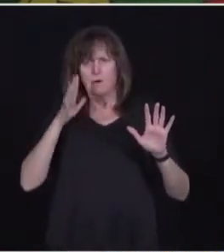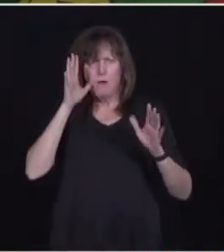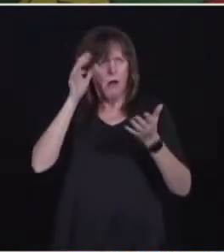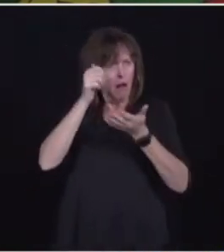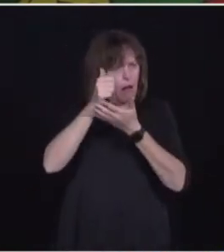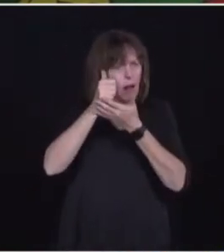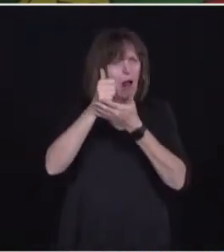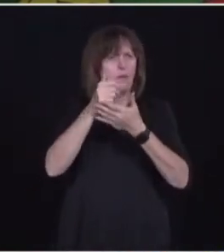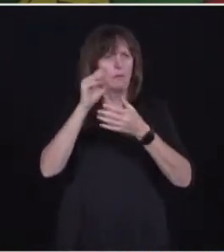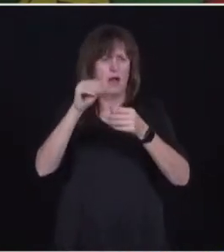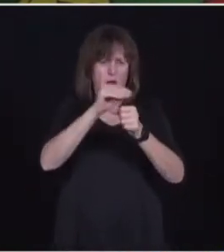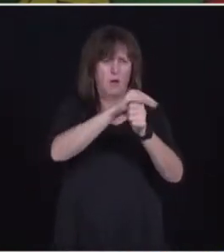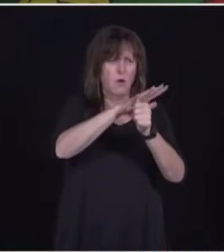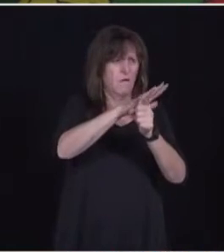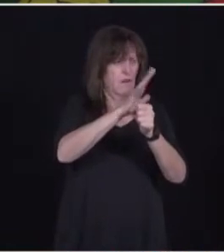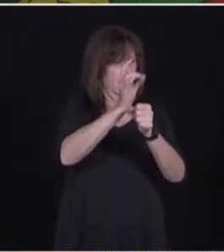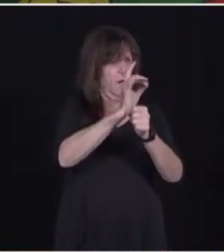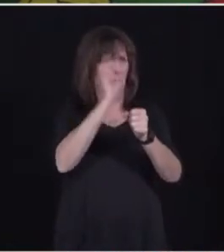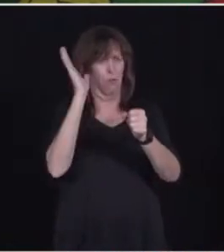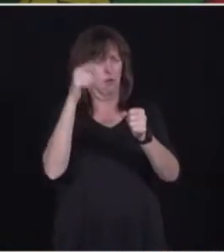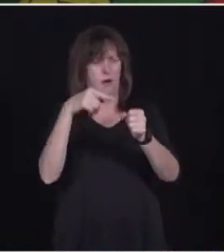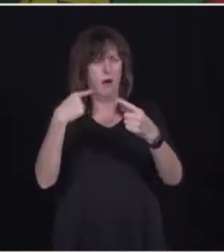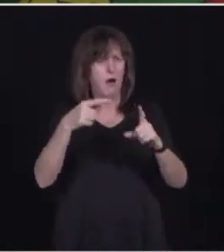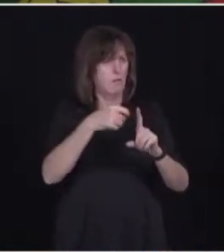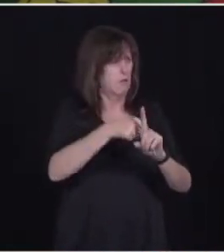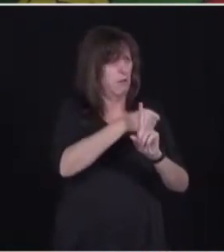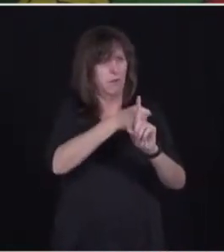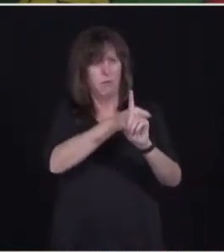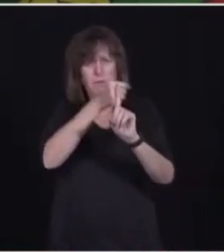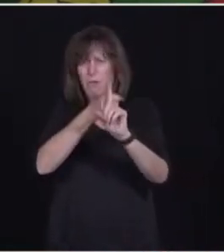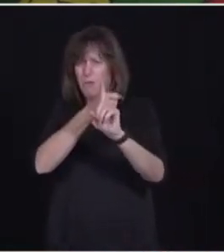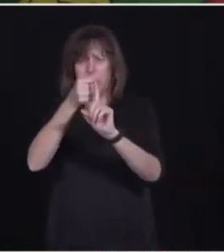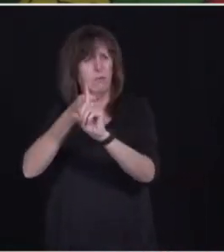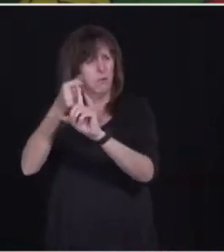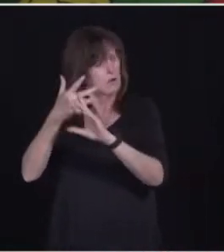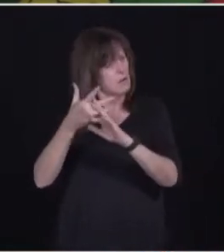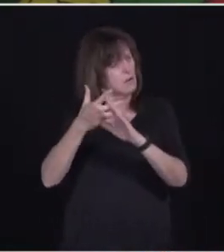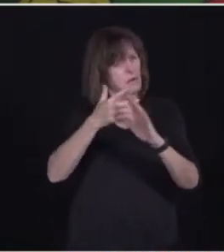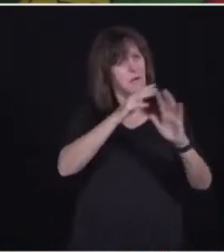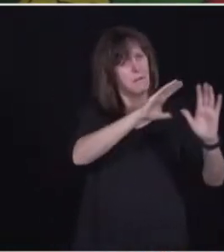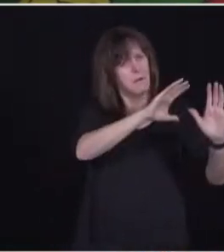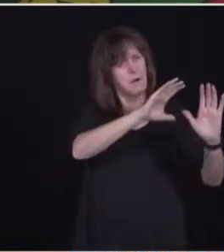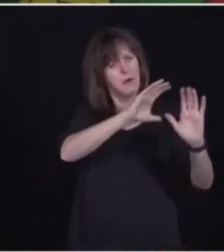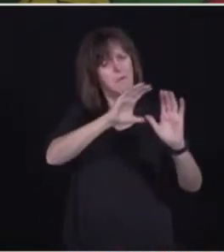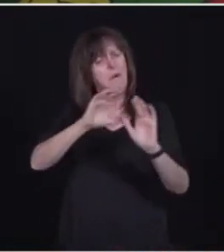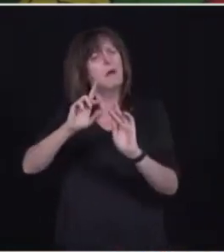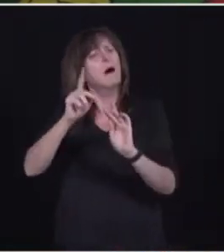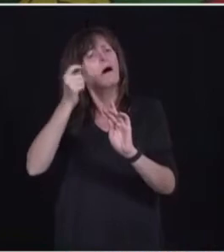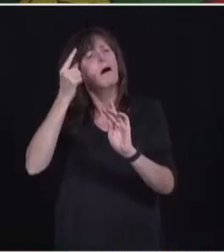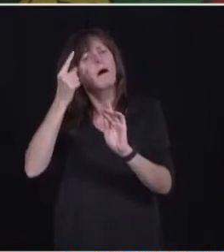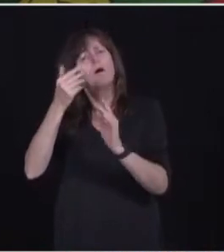And we believe that is going to go a huge way to the tragedy we see in this all the time in